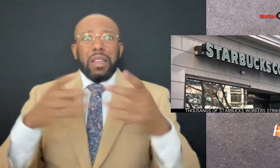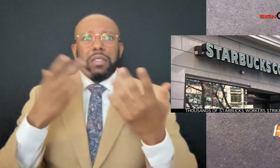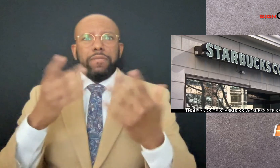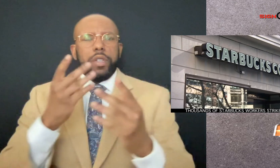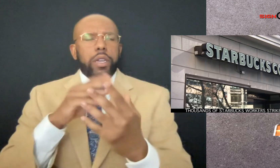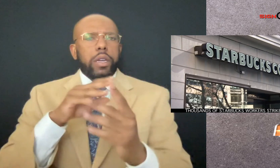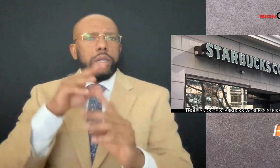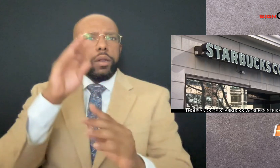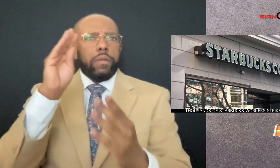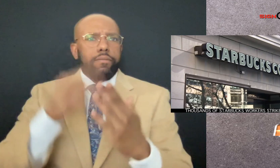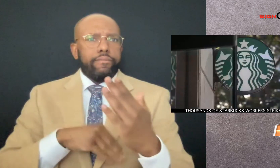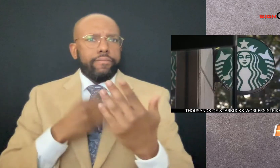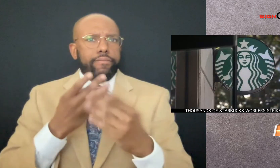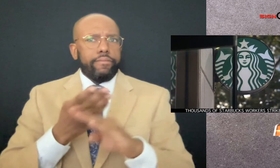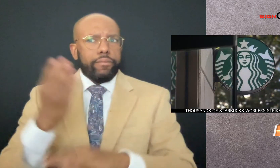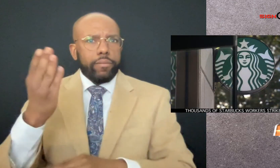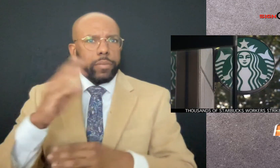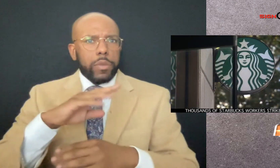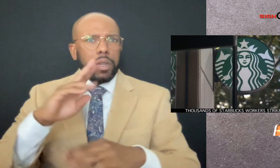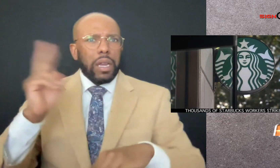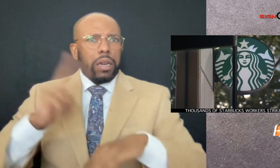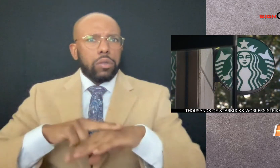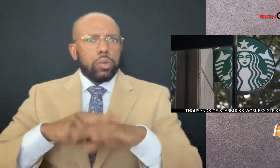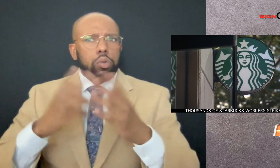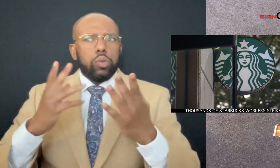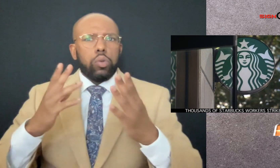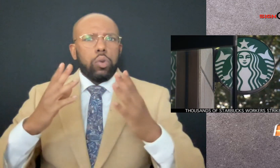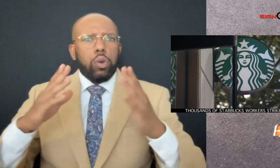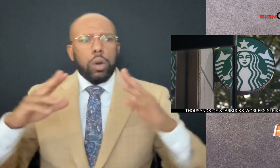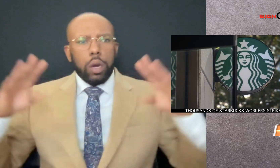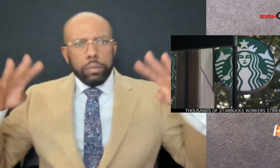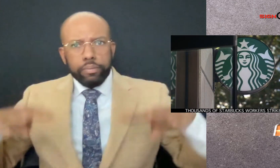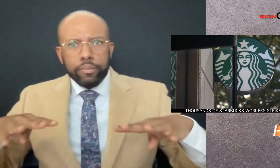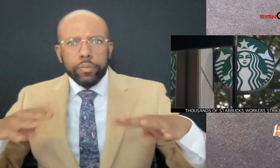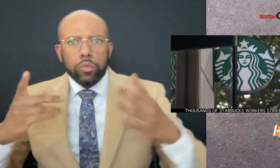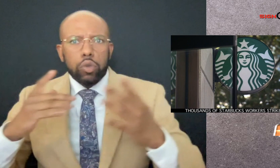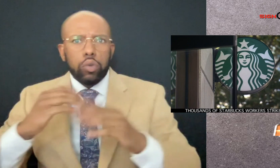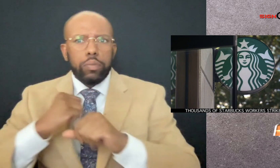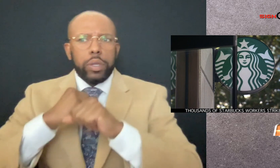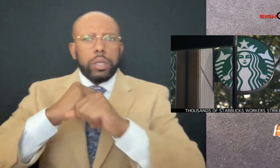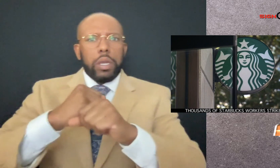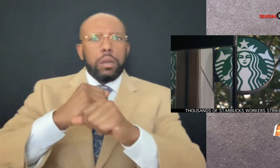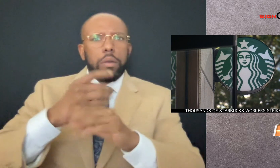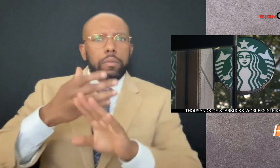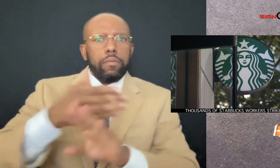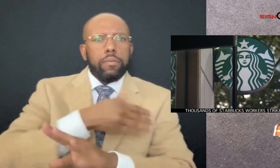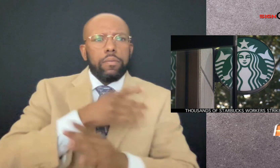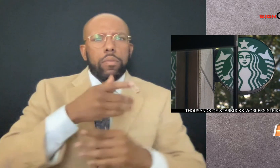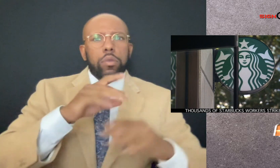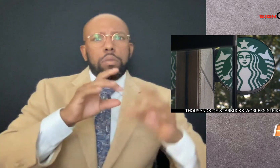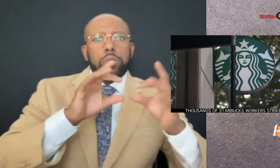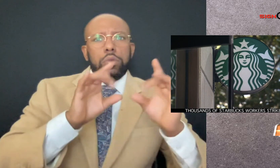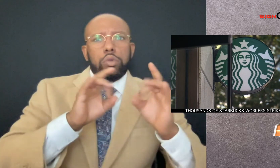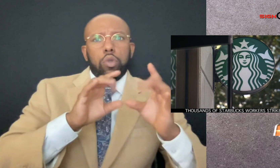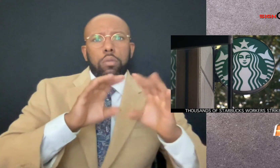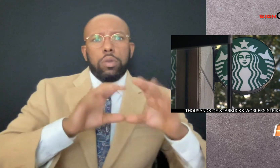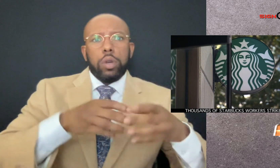It filed a national ceased and assist order to prevent Starbucks from retaliating against Union supporters.